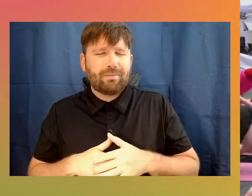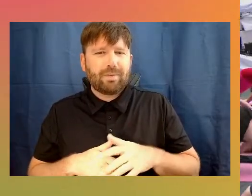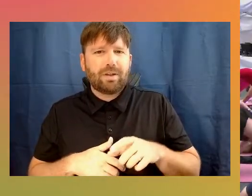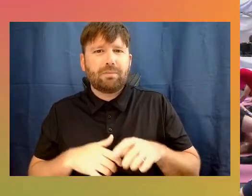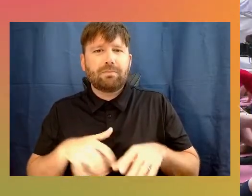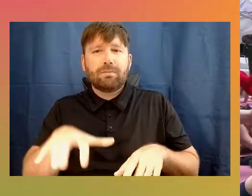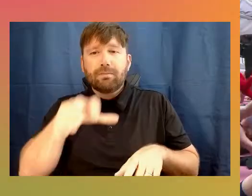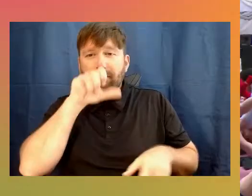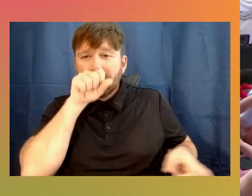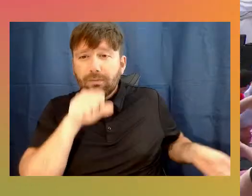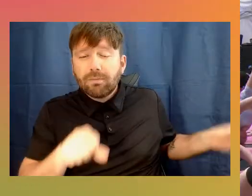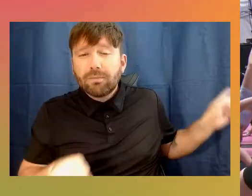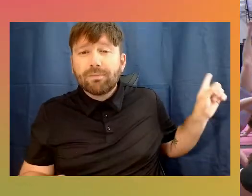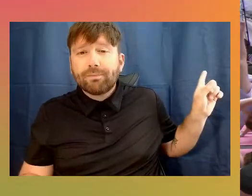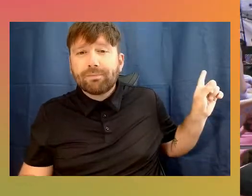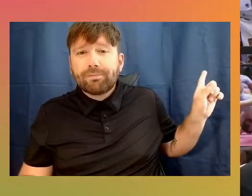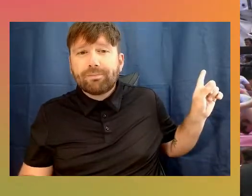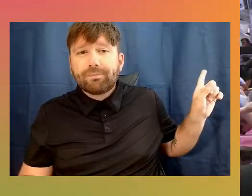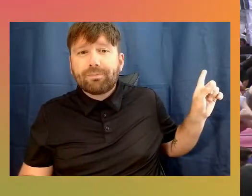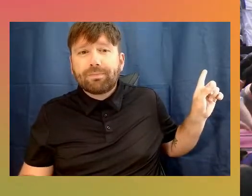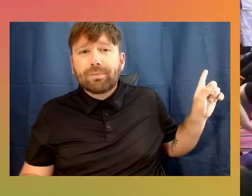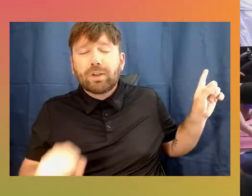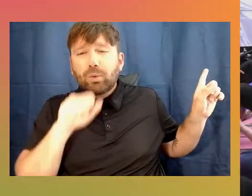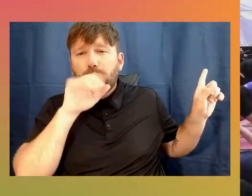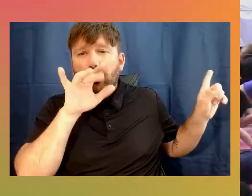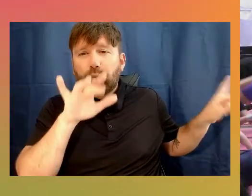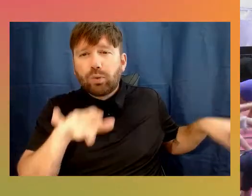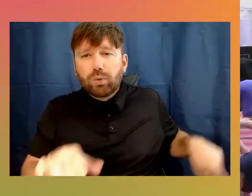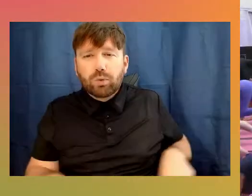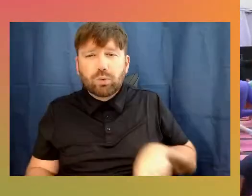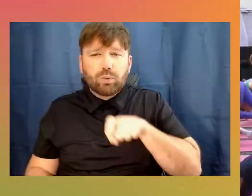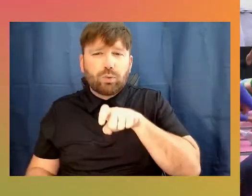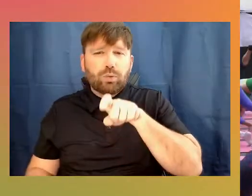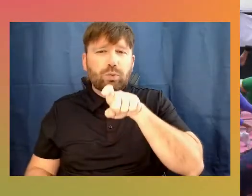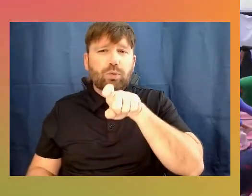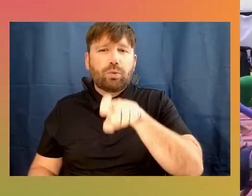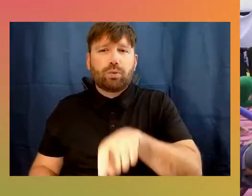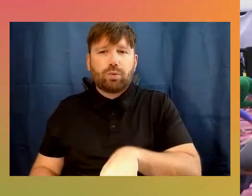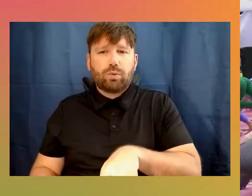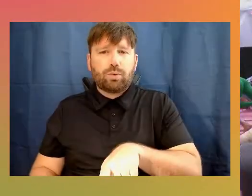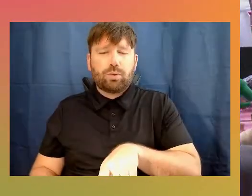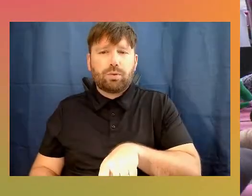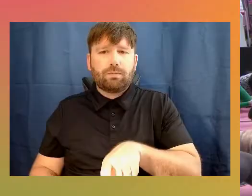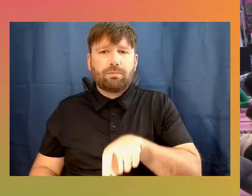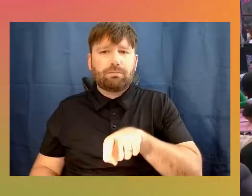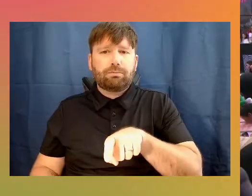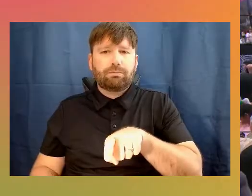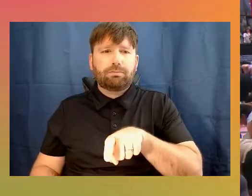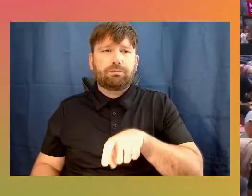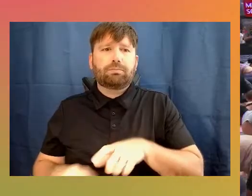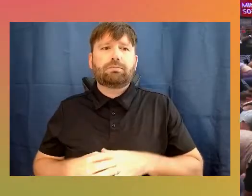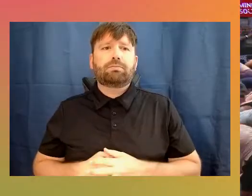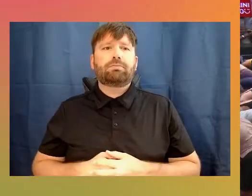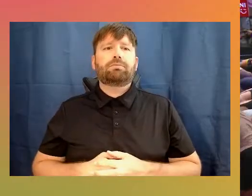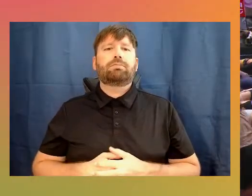LEFT. INHALE THREE-LEGGED DOG.